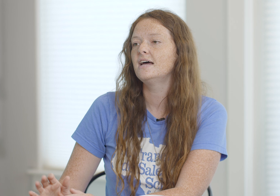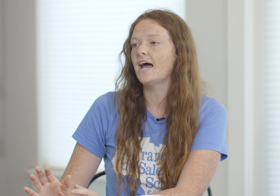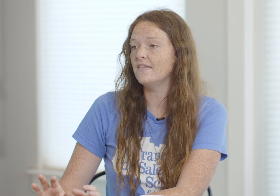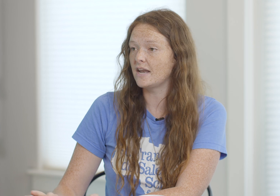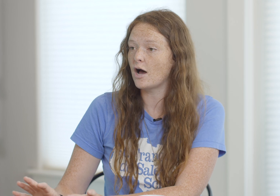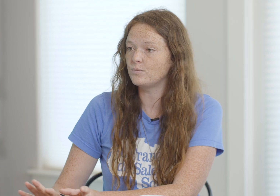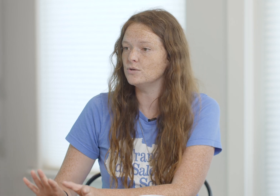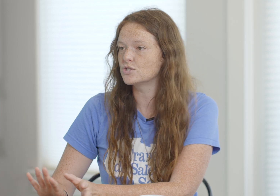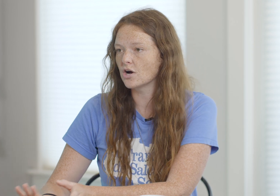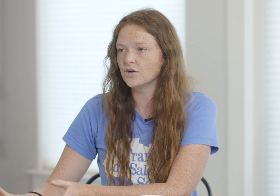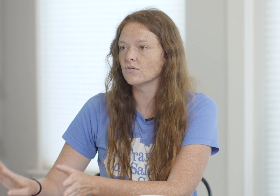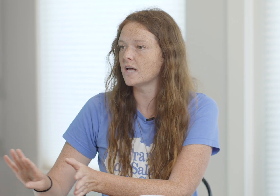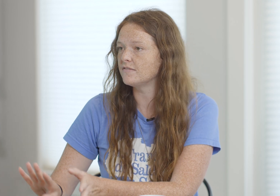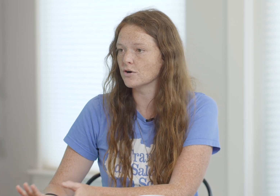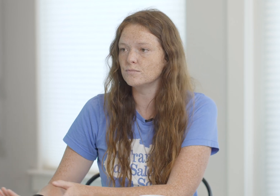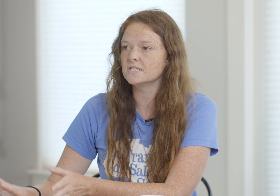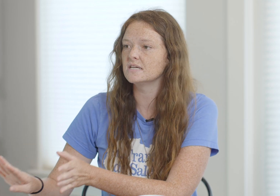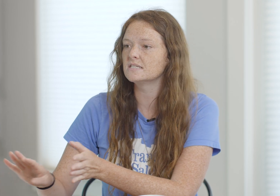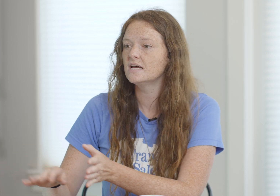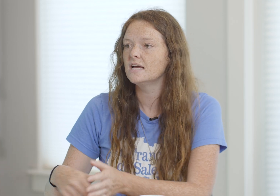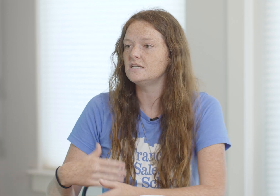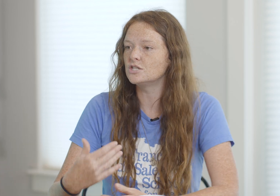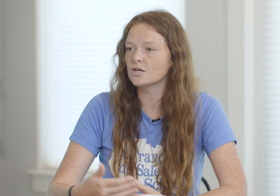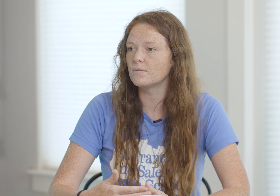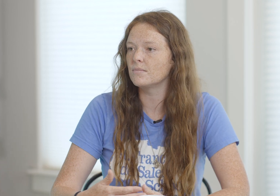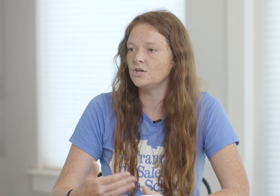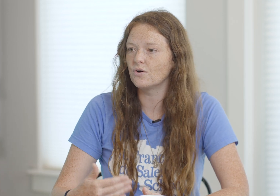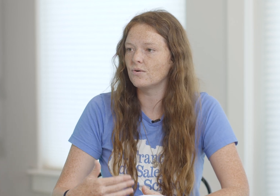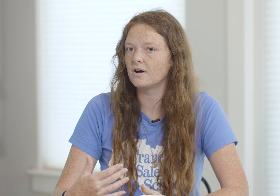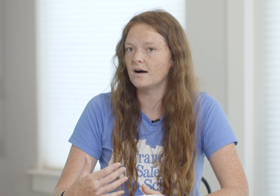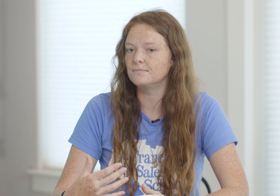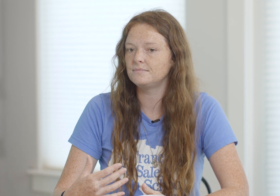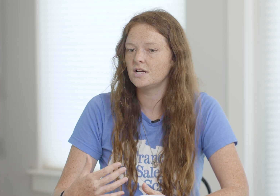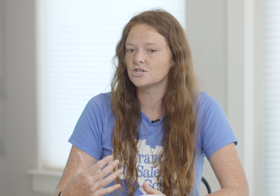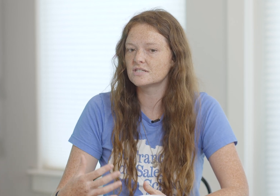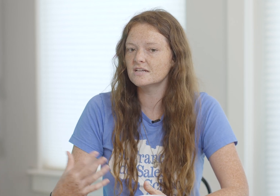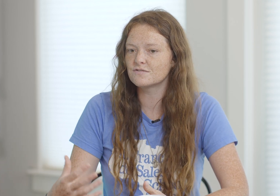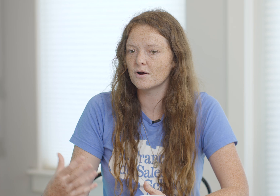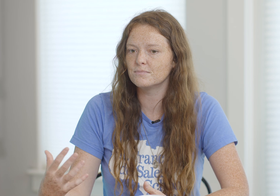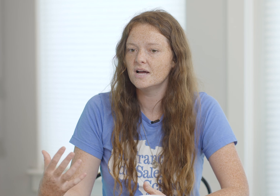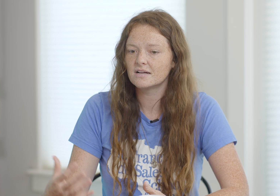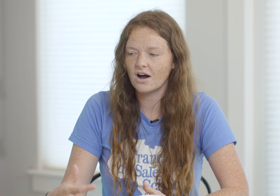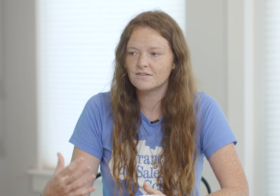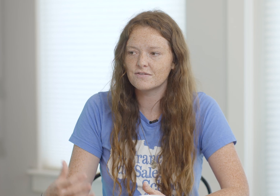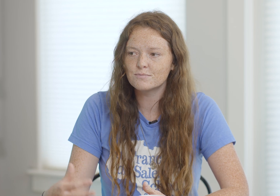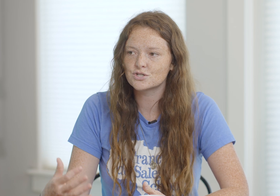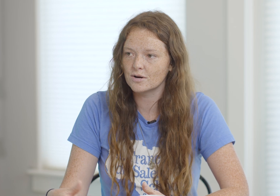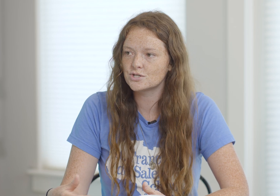and then help you start your own life, your own business. Teach them, you know, just things from God, from Scripture